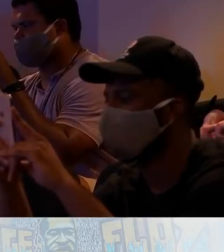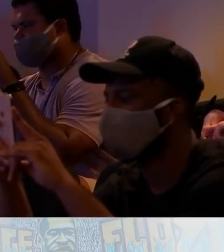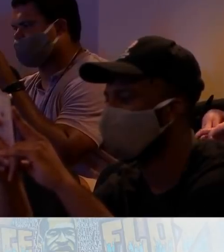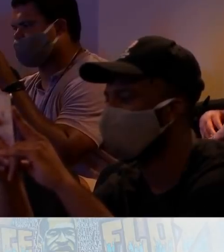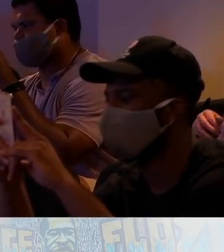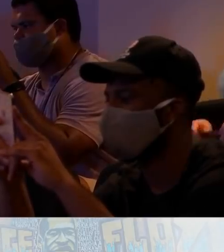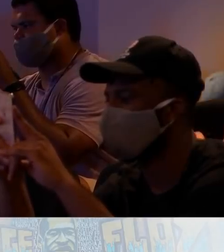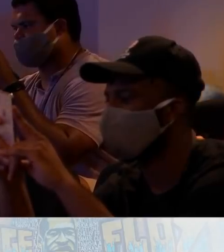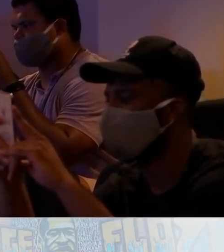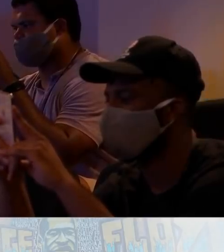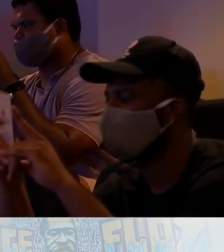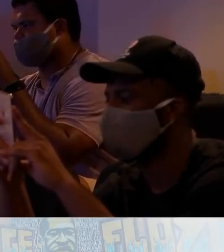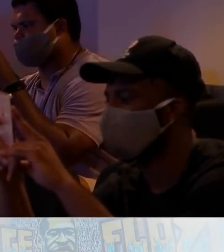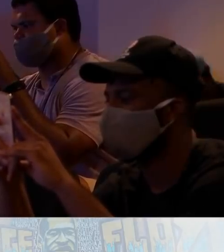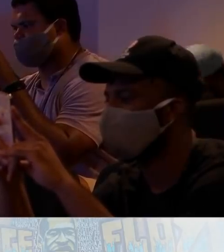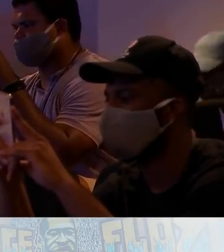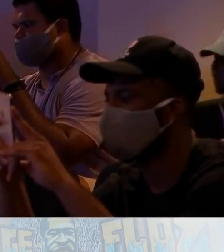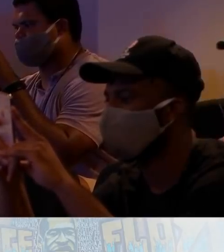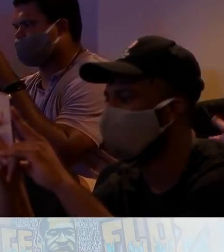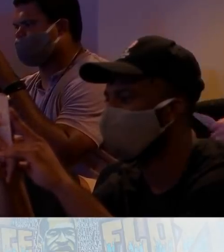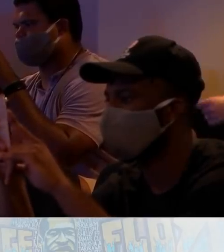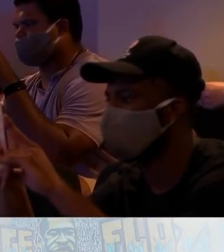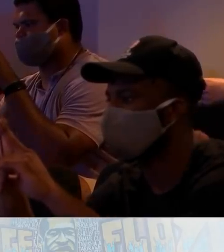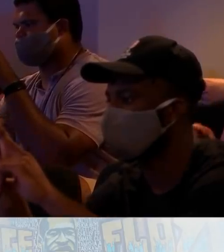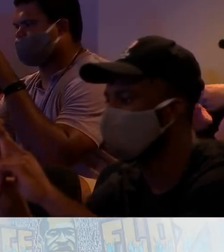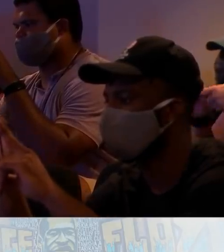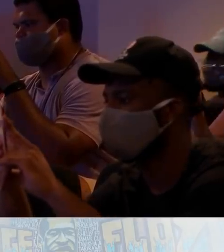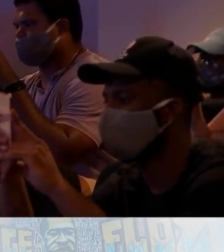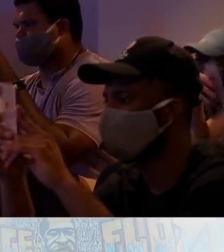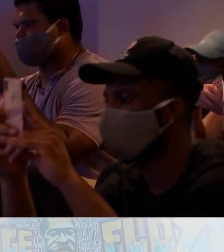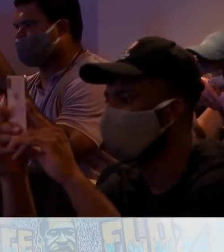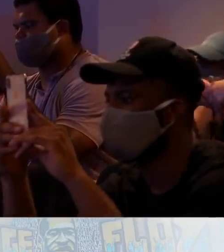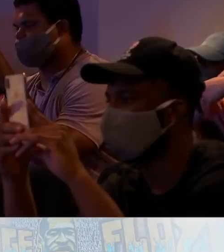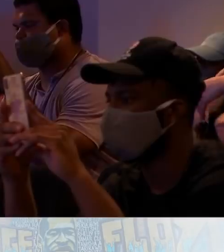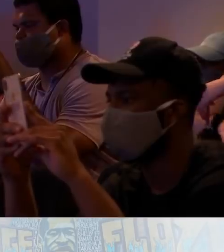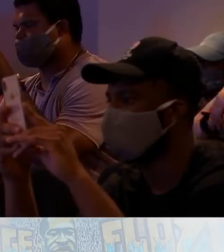I'VE BEEN BROKEN INTO PIECES SEEN LIGHTNING